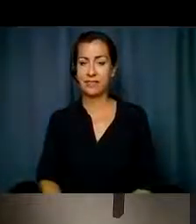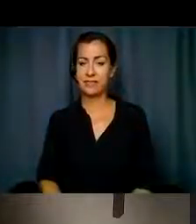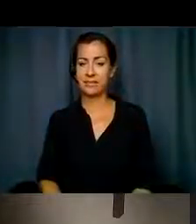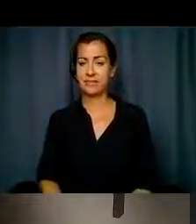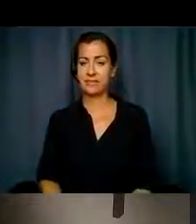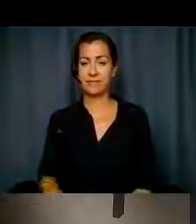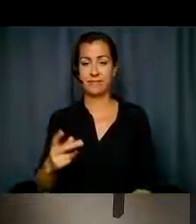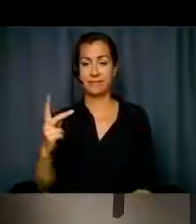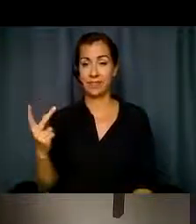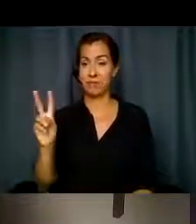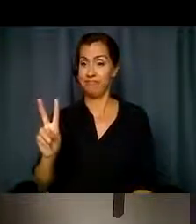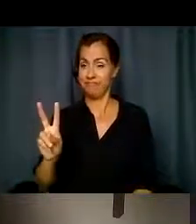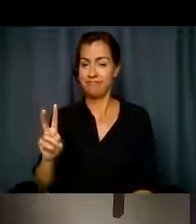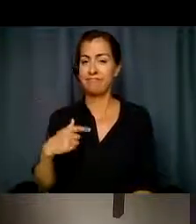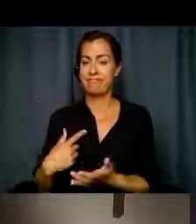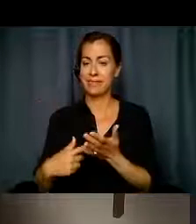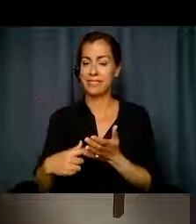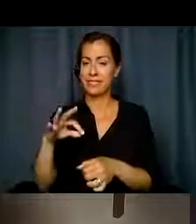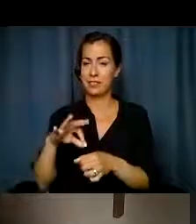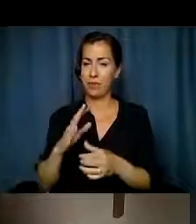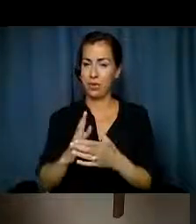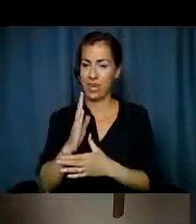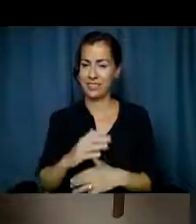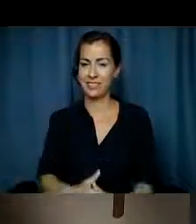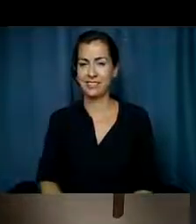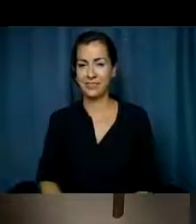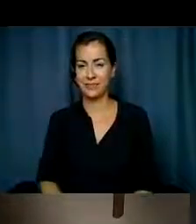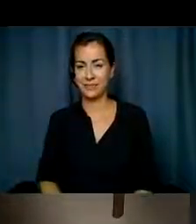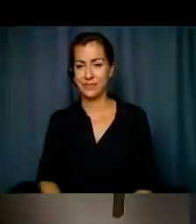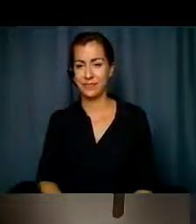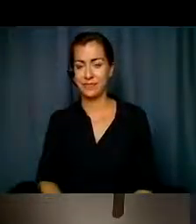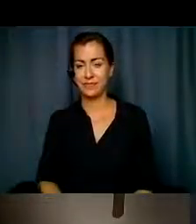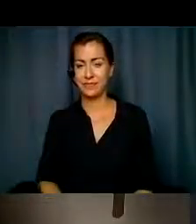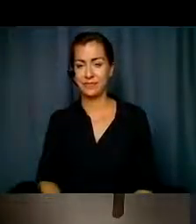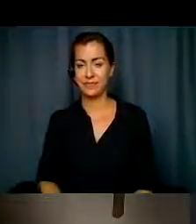systems change, and policy change. We do that hand in hand with